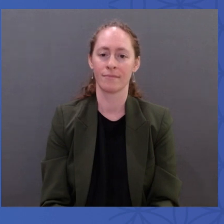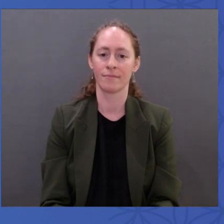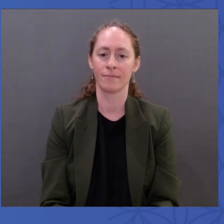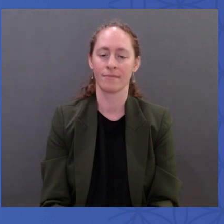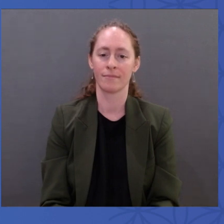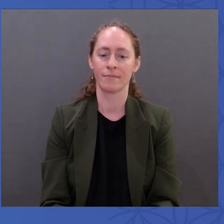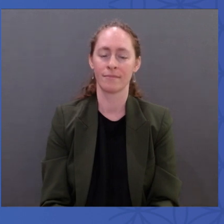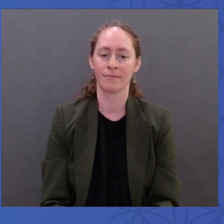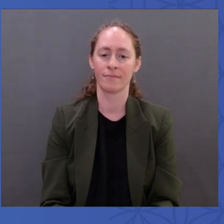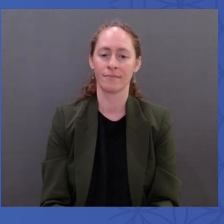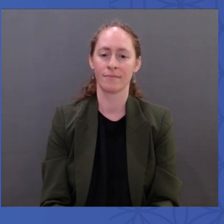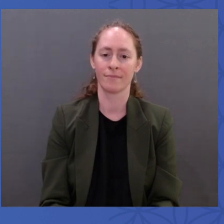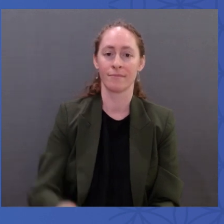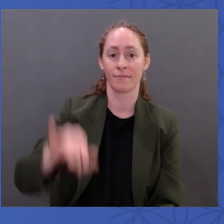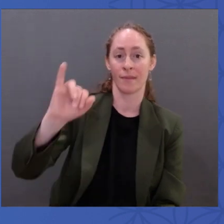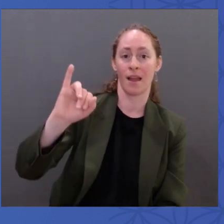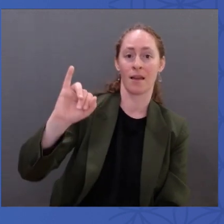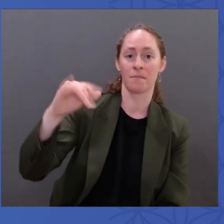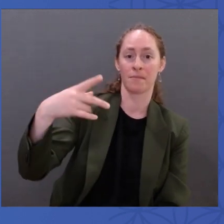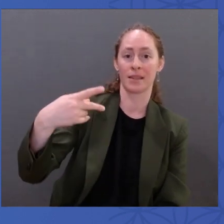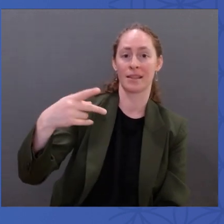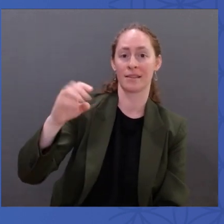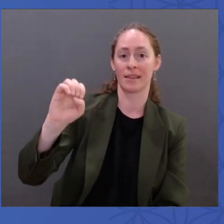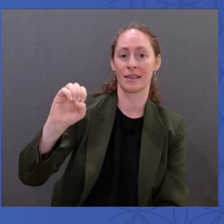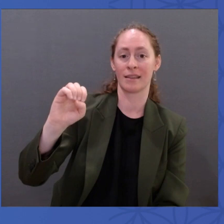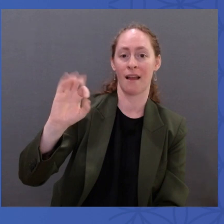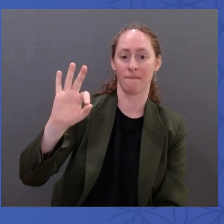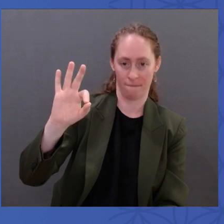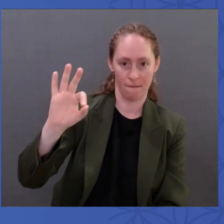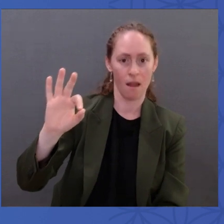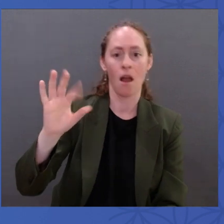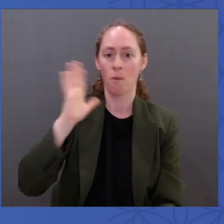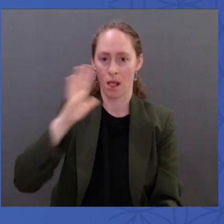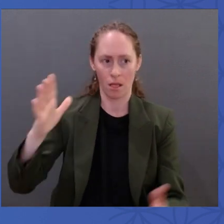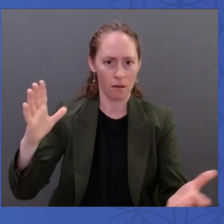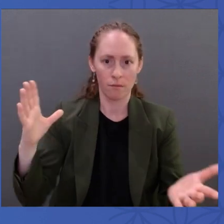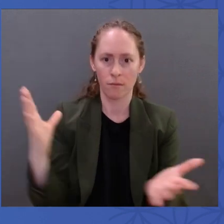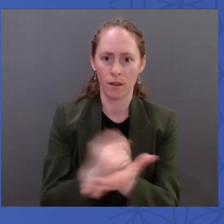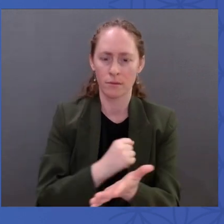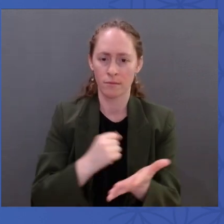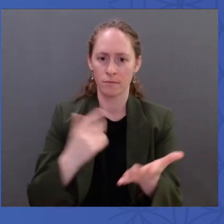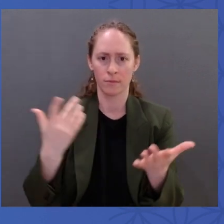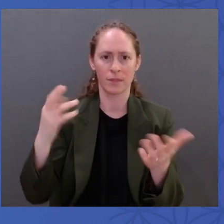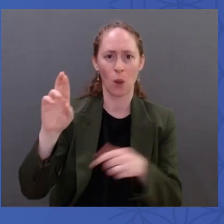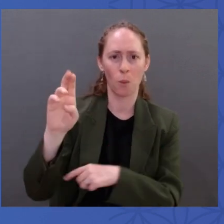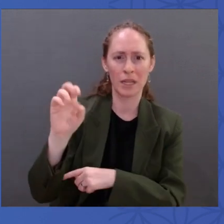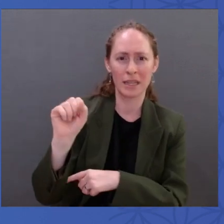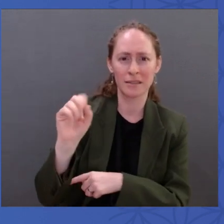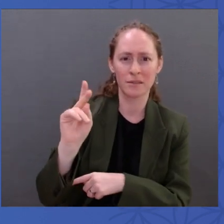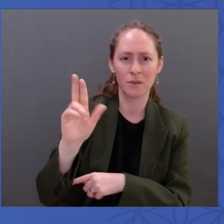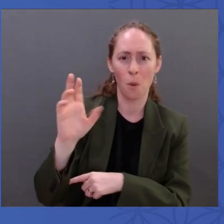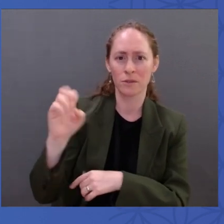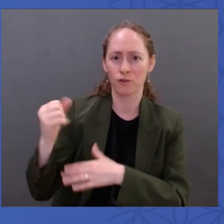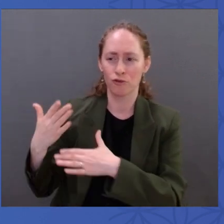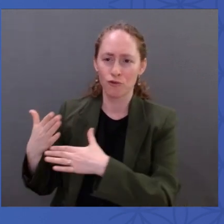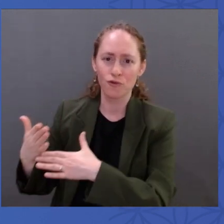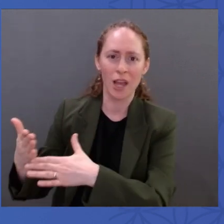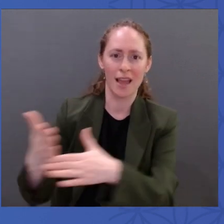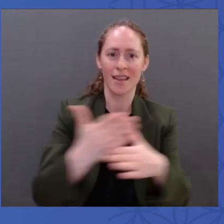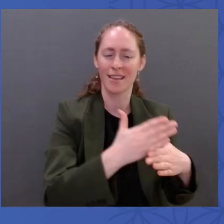as a resource multiplier and spread of benefits. Vietnam pledges to work with the ASEAN Member States, US and partners to continue discussion